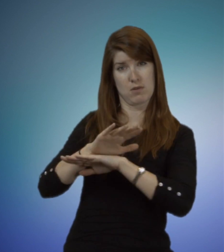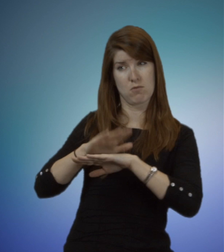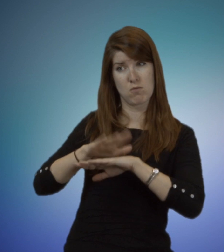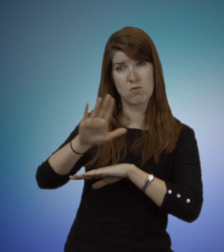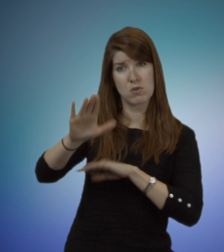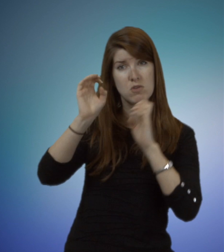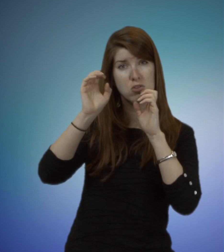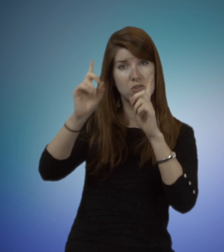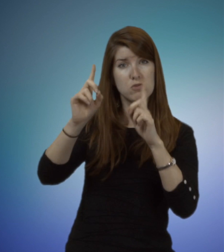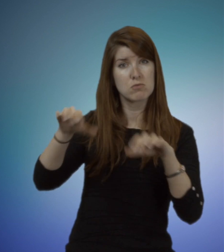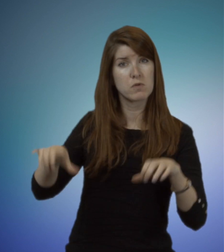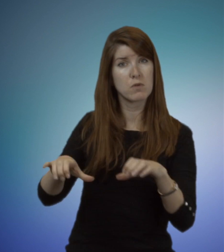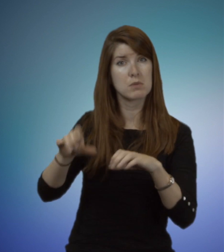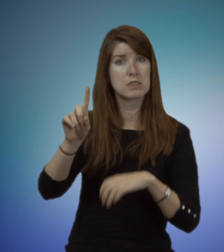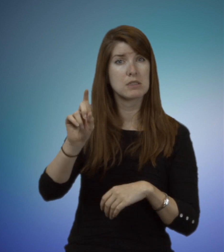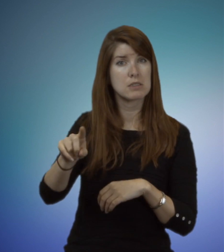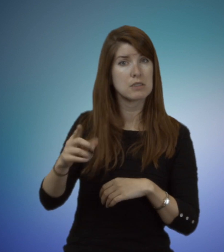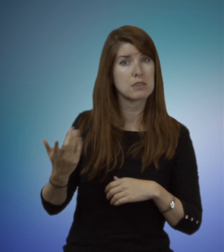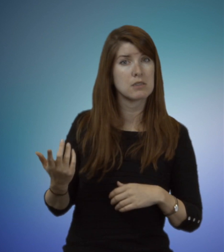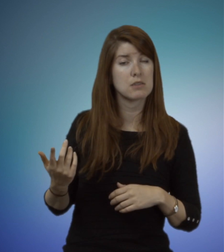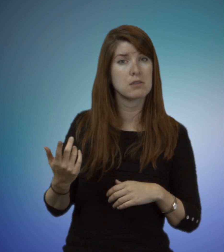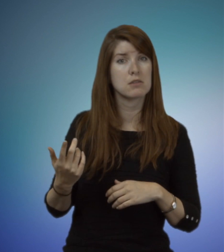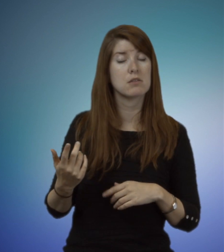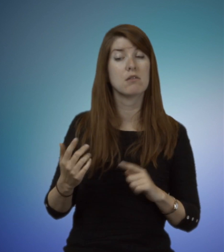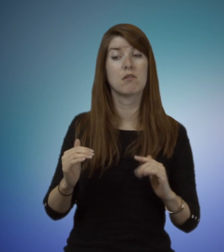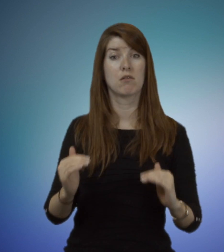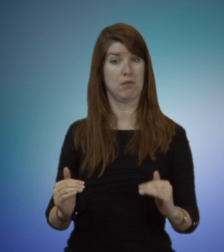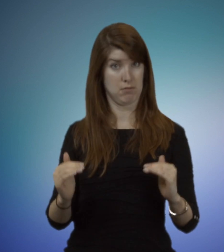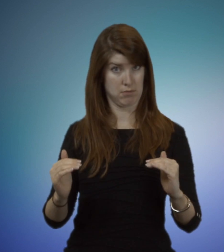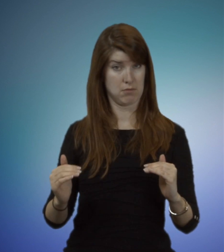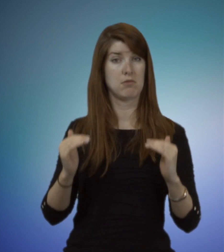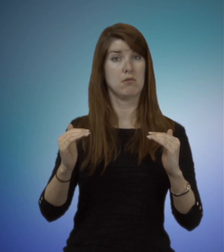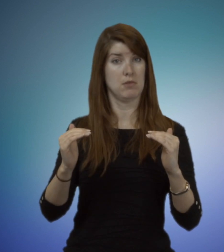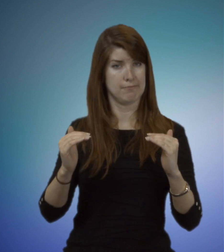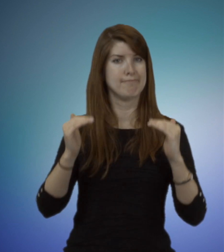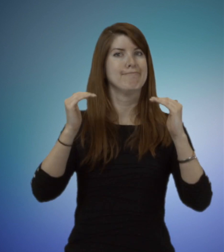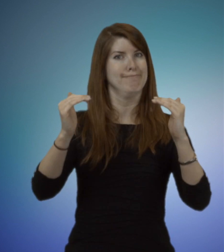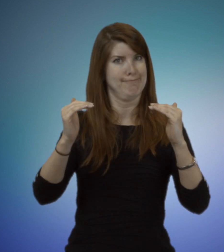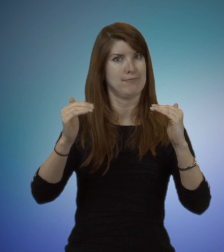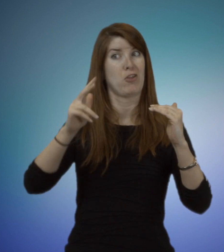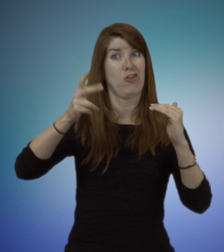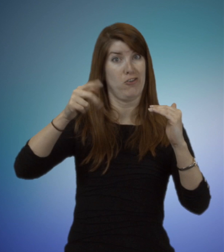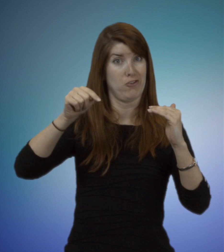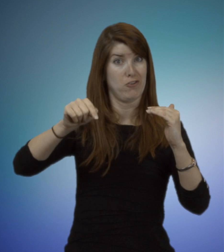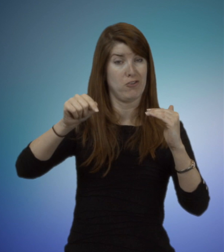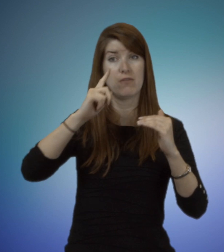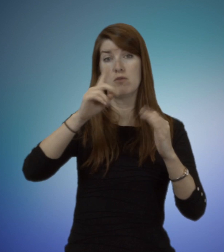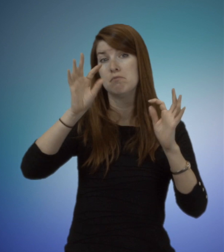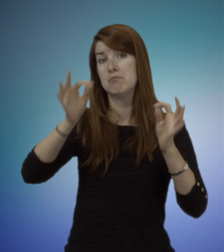The third tier for determining eligibility, here in Texas, again, in the school system,